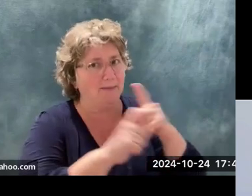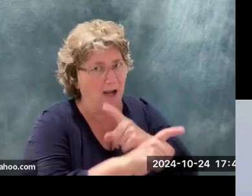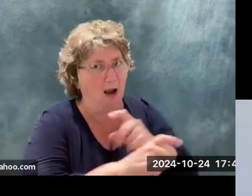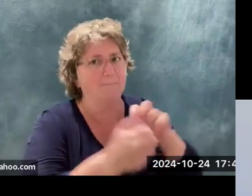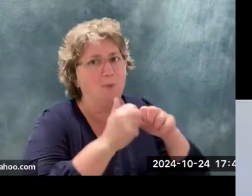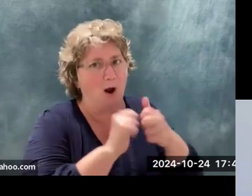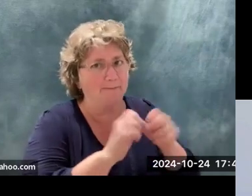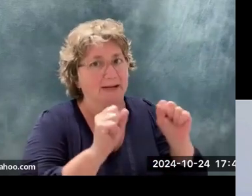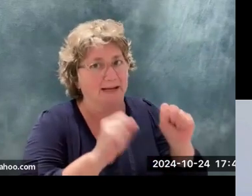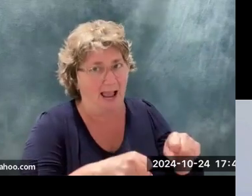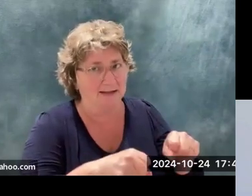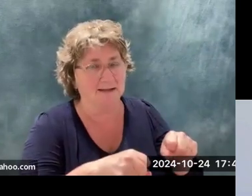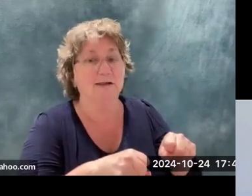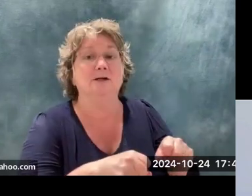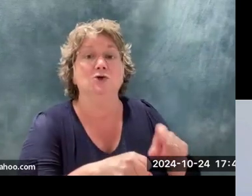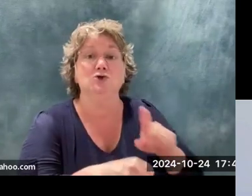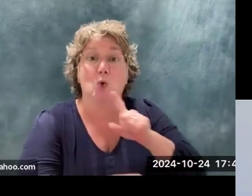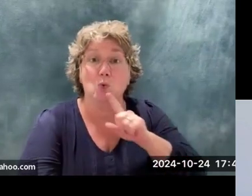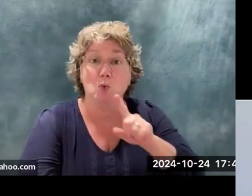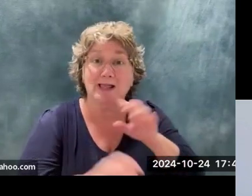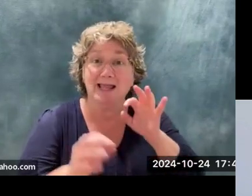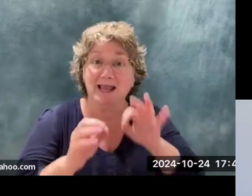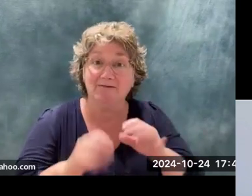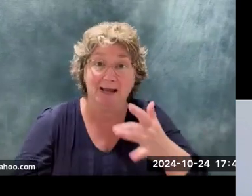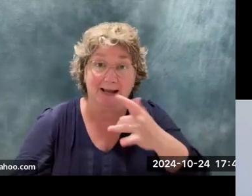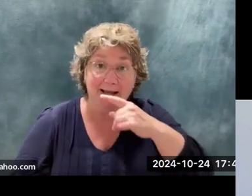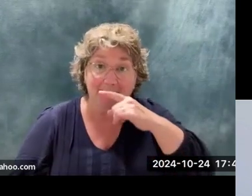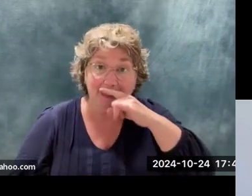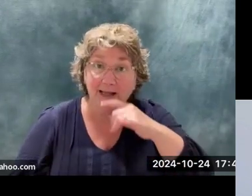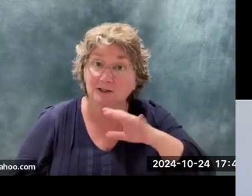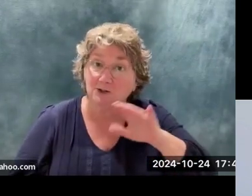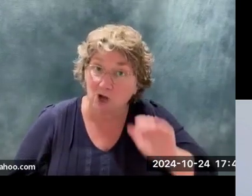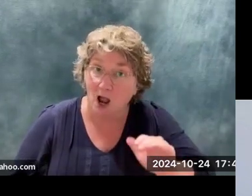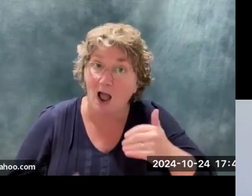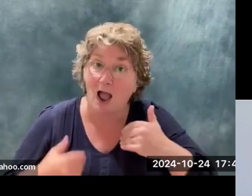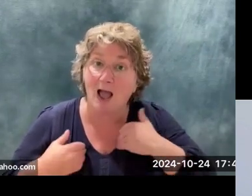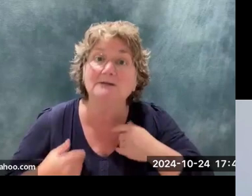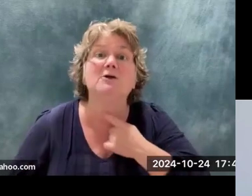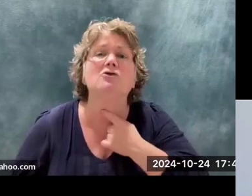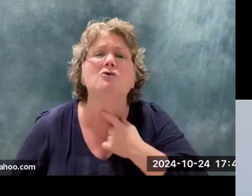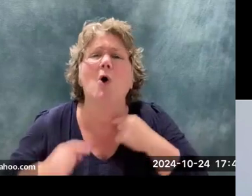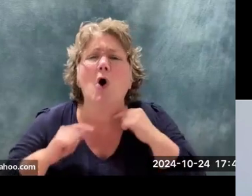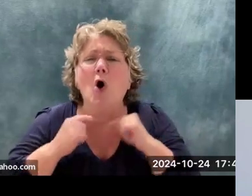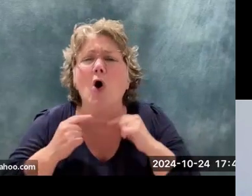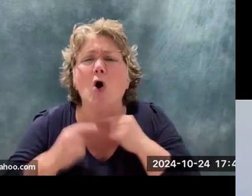throat, typically fever, you look in the throat and it looks very red,